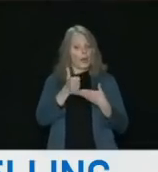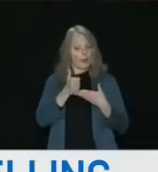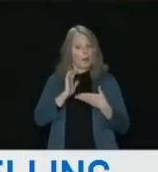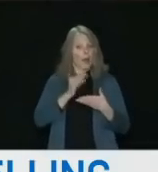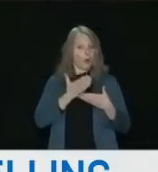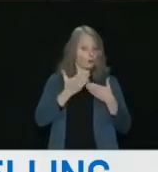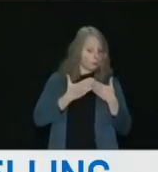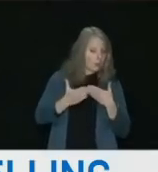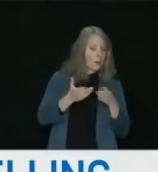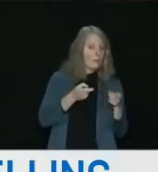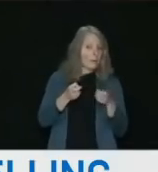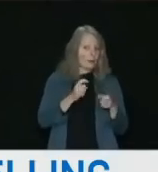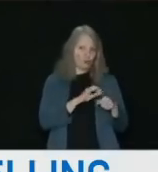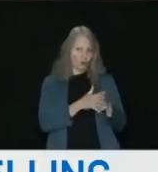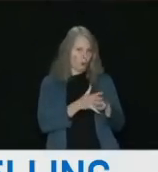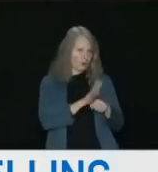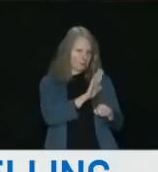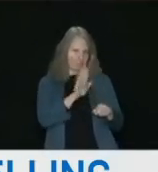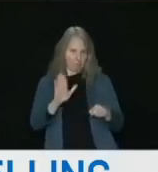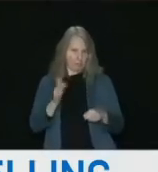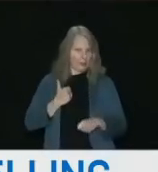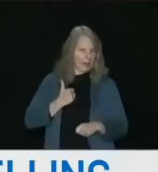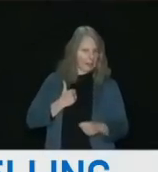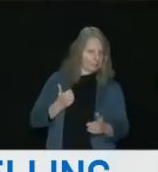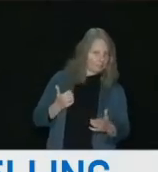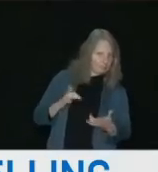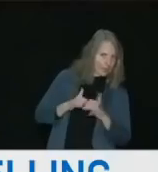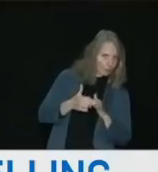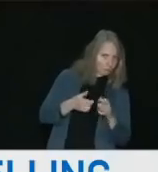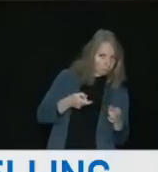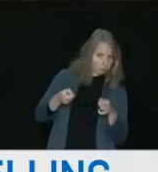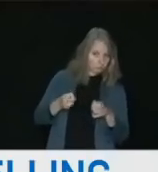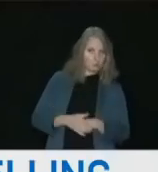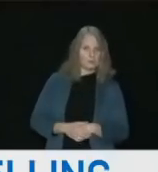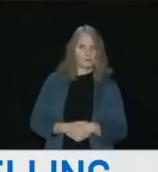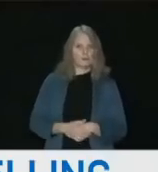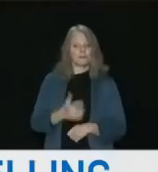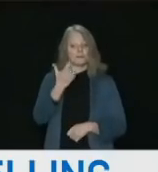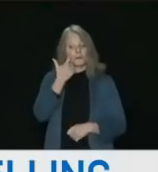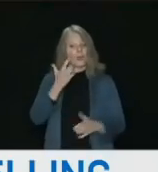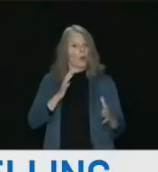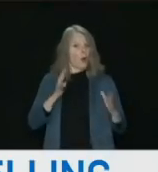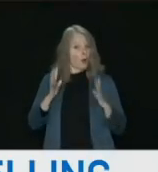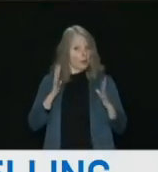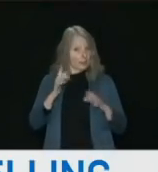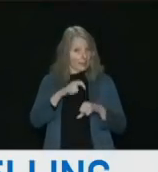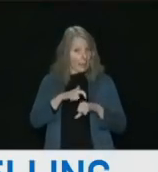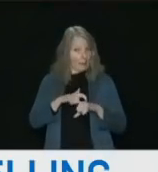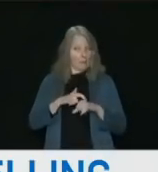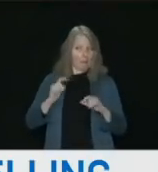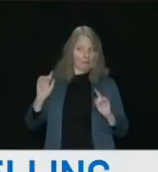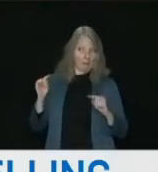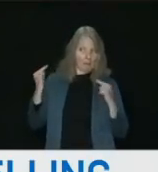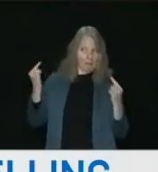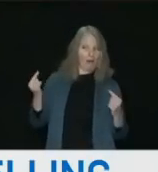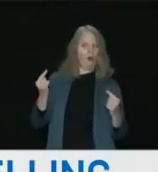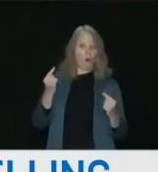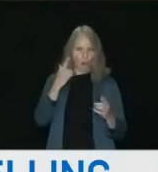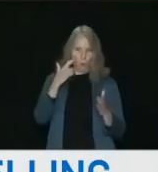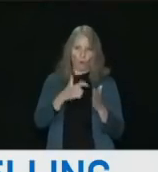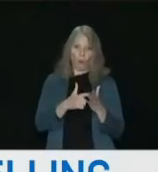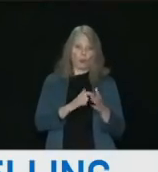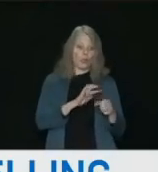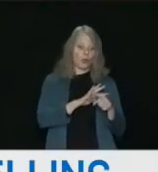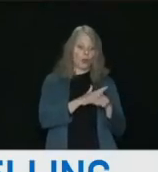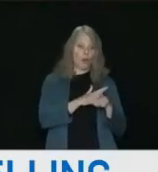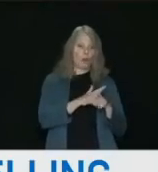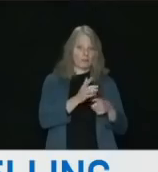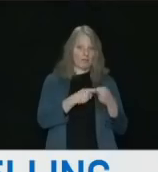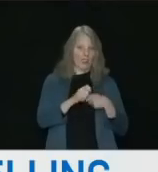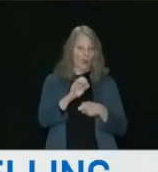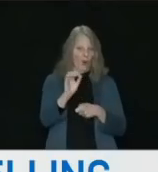[Speaking French]